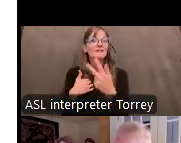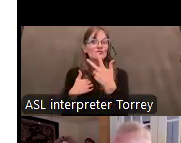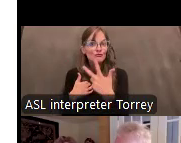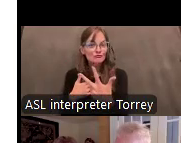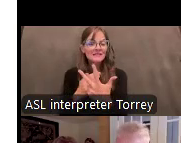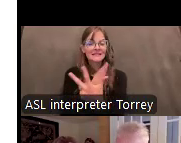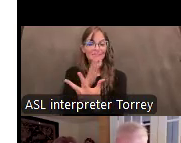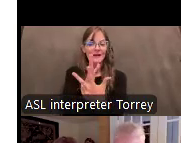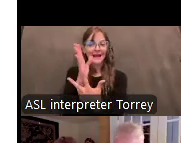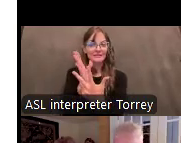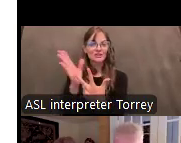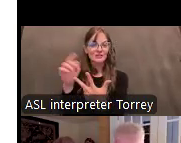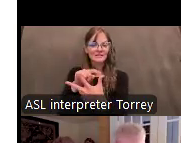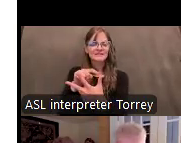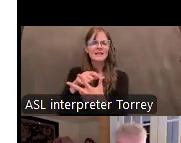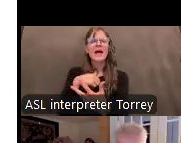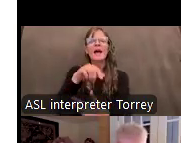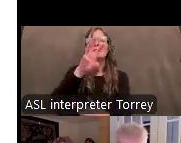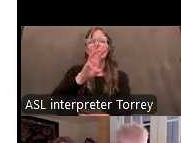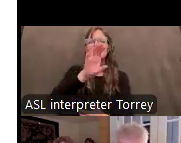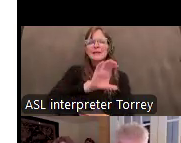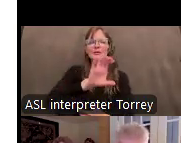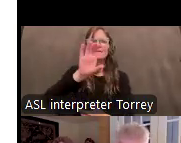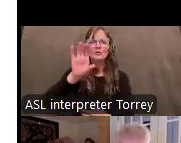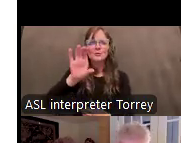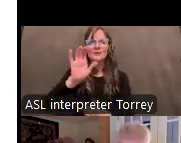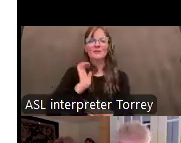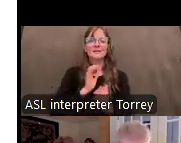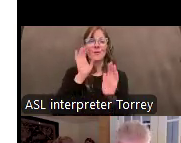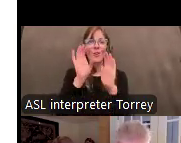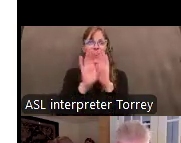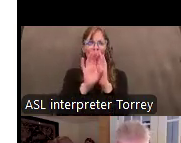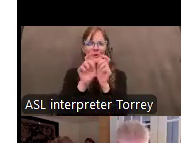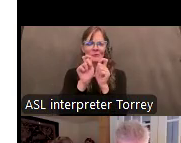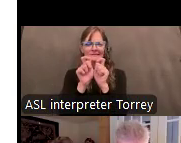but we still have that strong WisCaregiver brand. Its color and typography